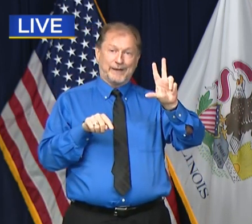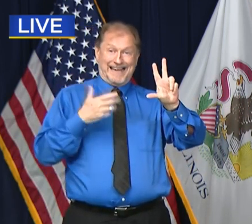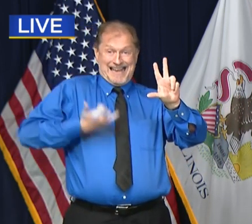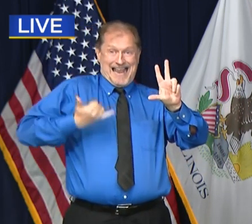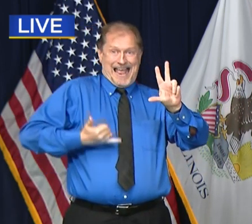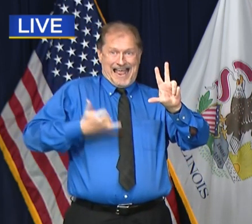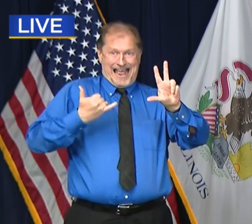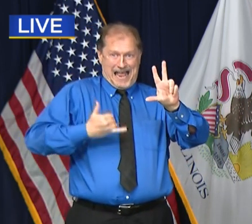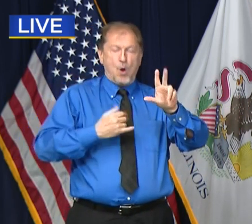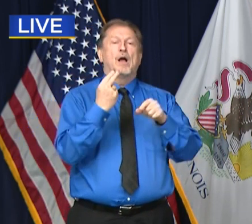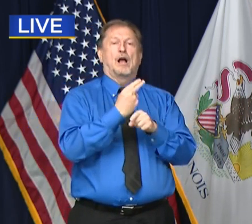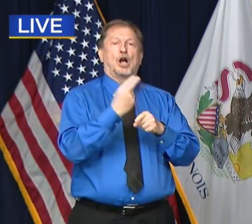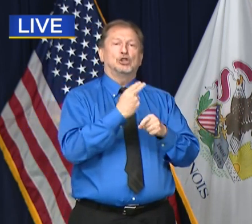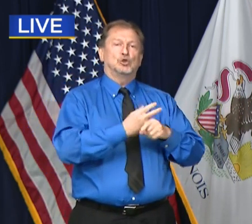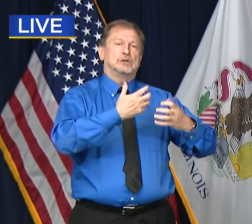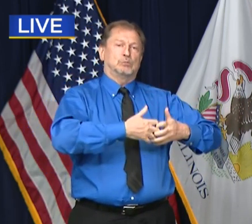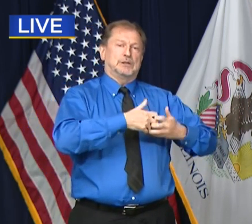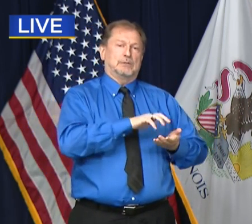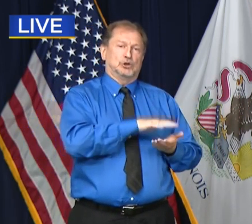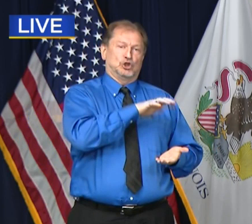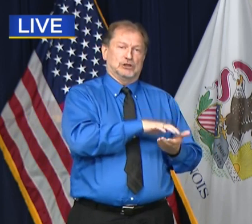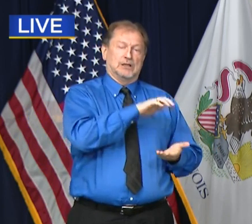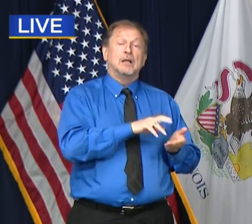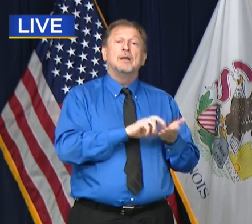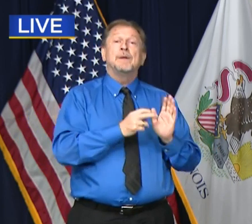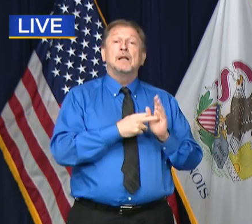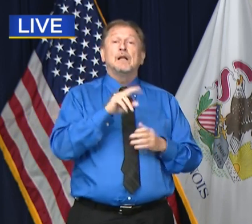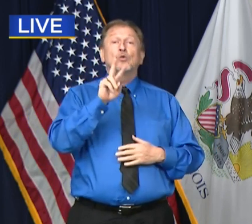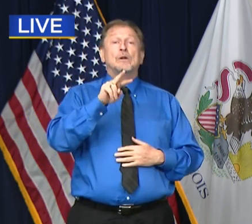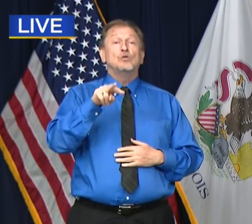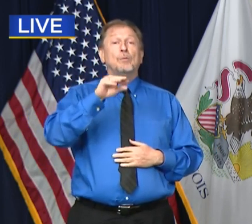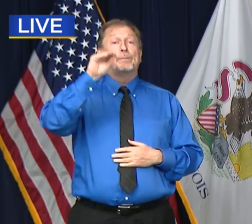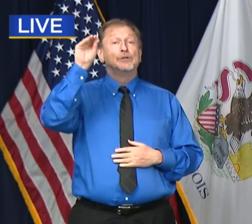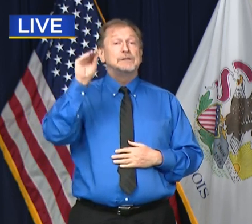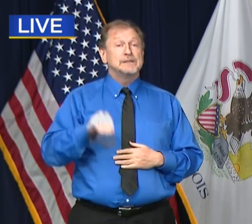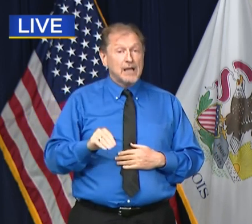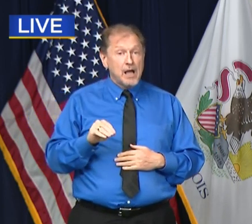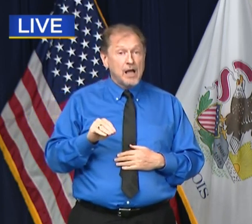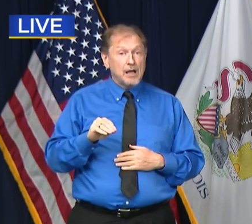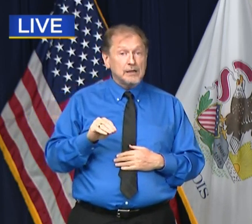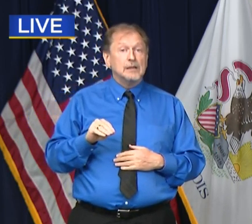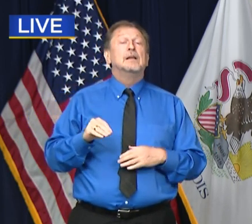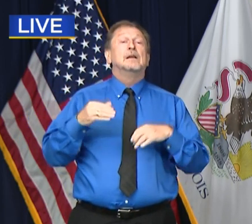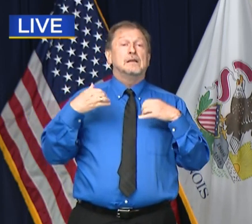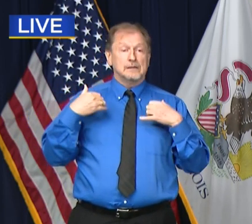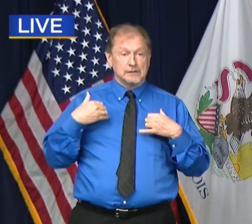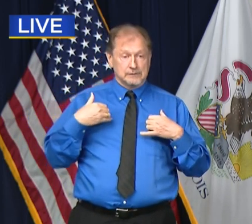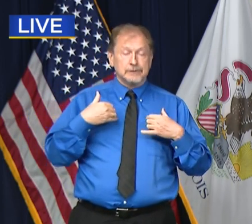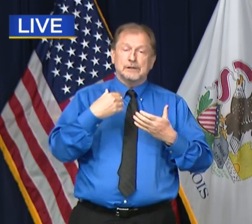HOUSE AND 400 ILLINOISANS IN THE HOSPITAL 763 ARE ON